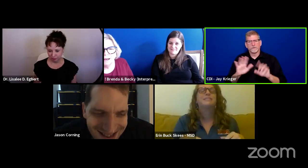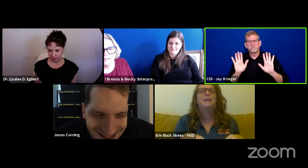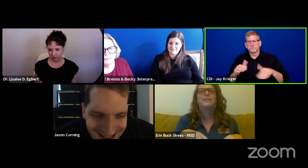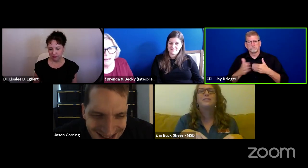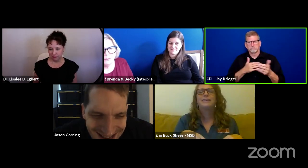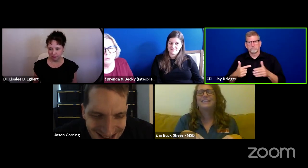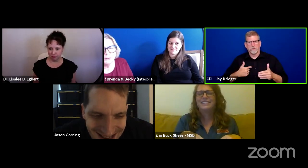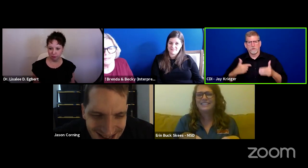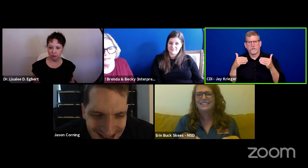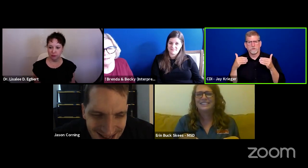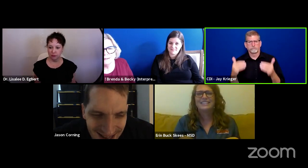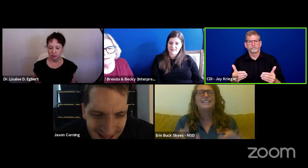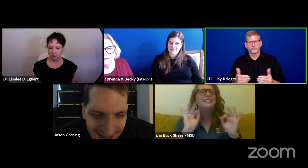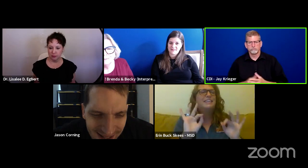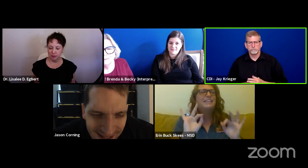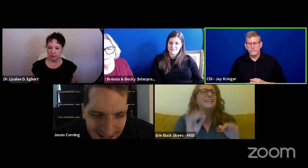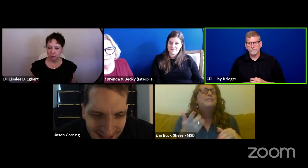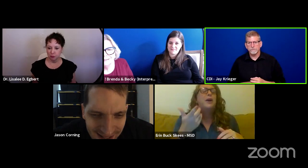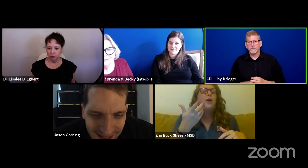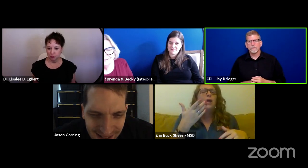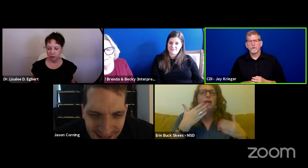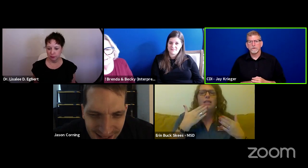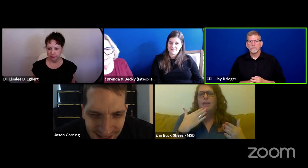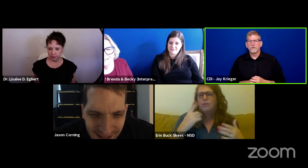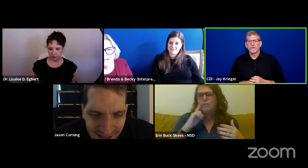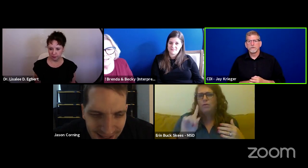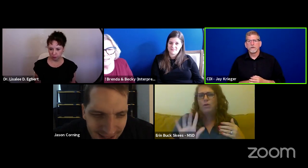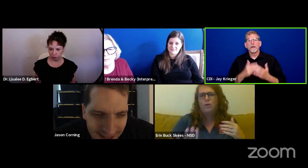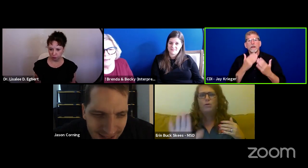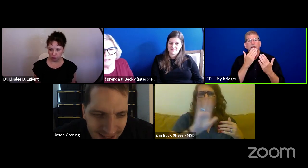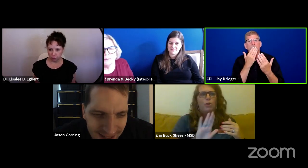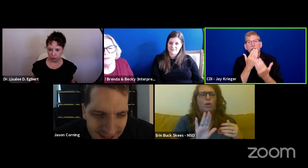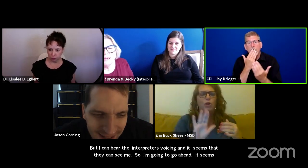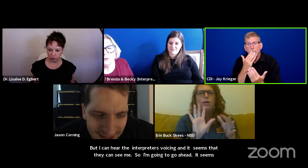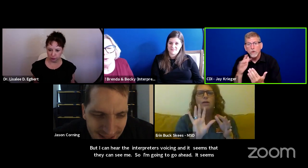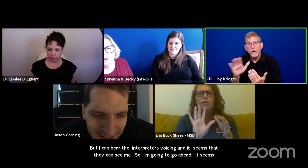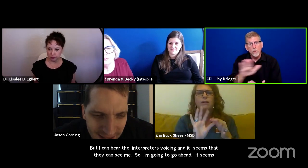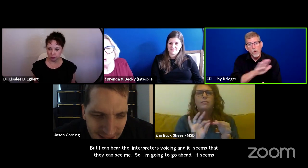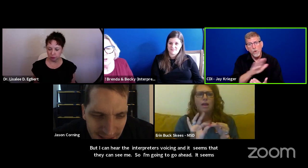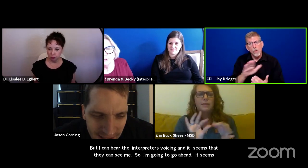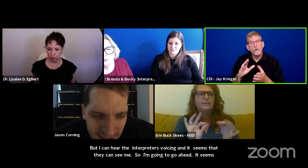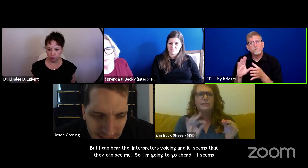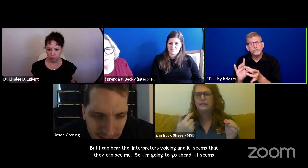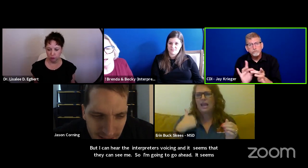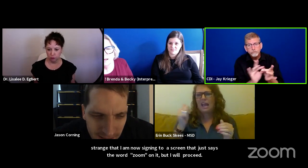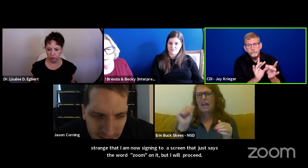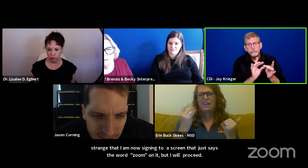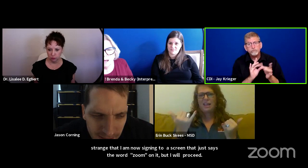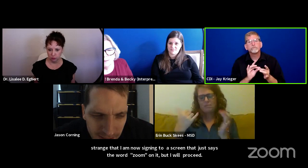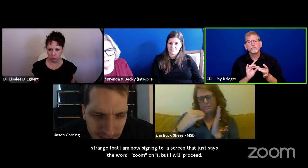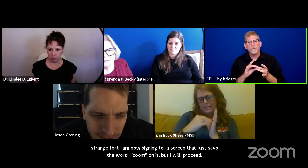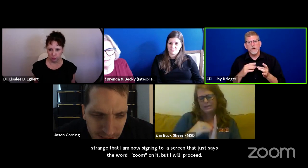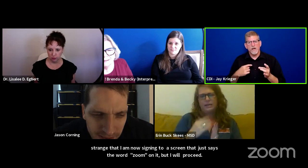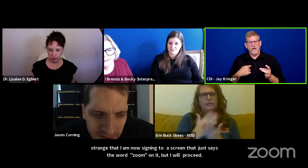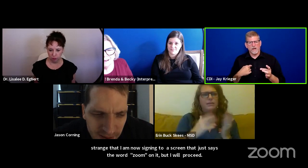it, but I will proceed. Thank you all for your comments.